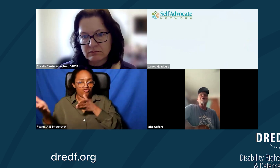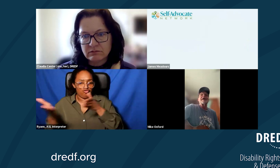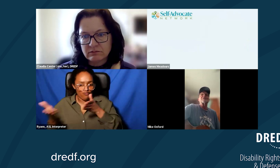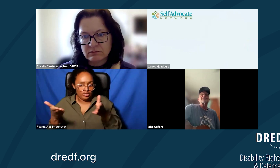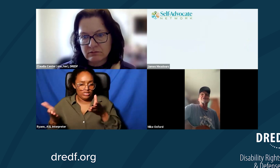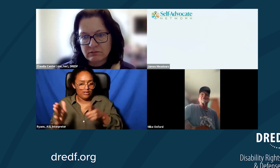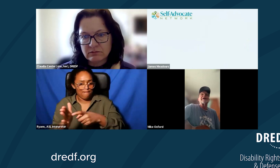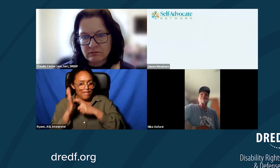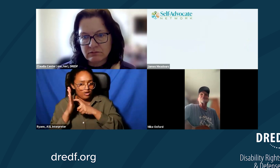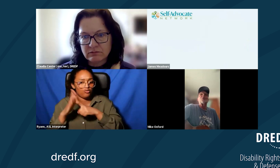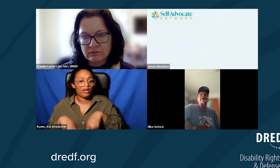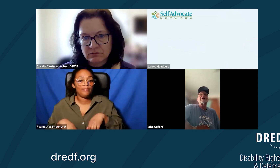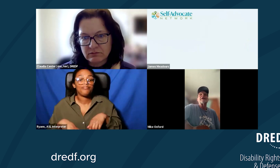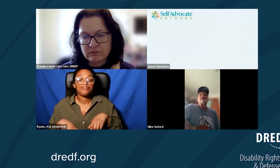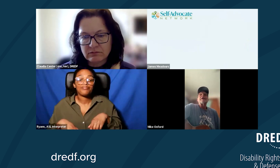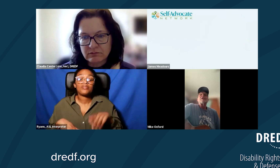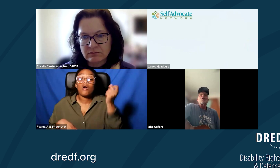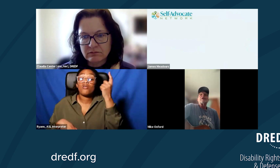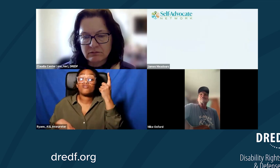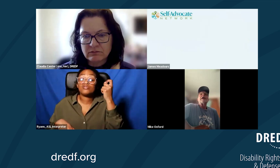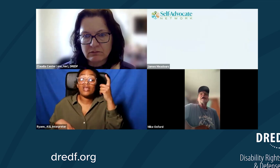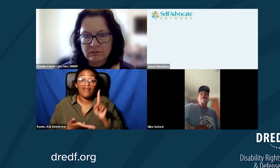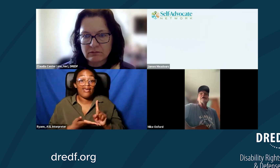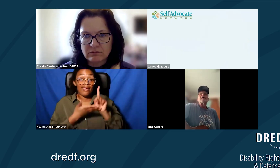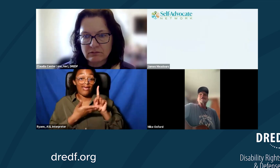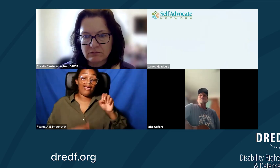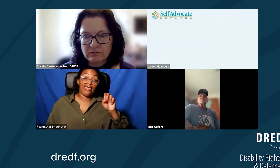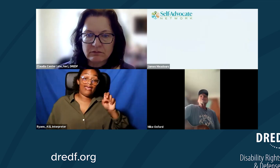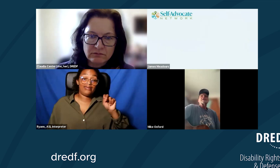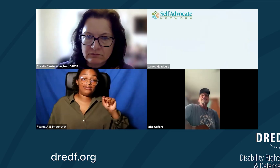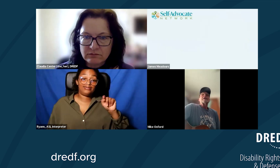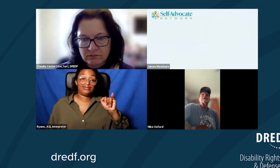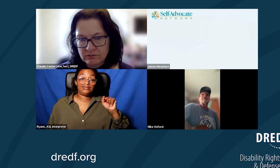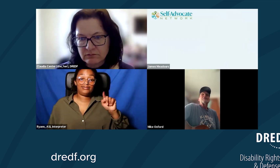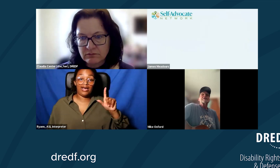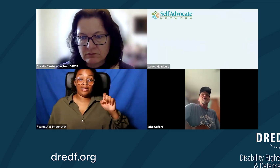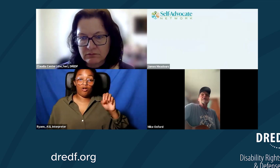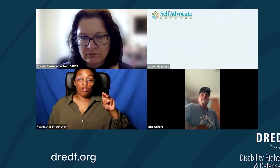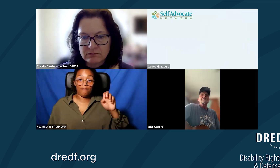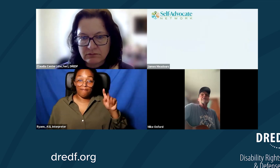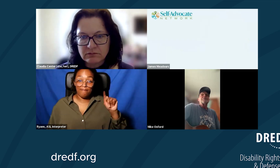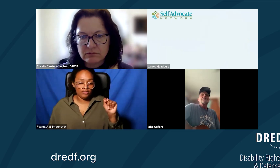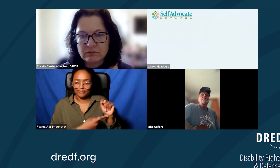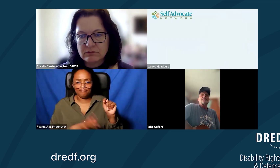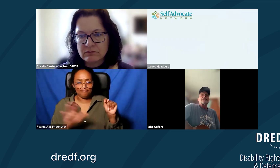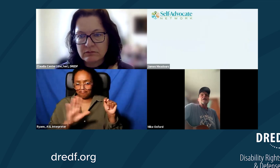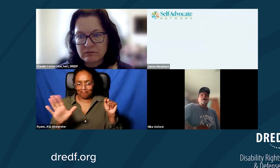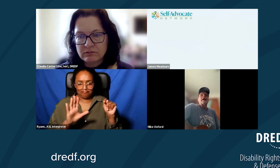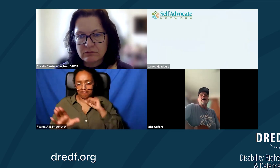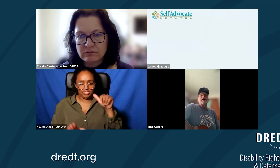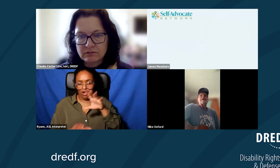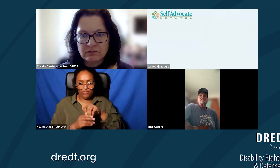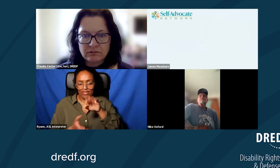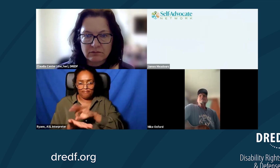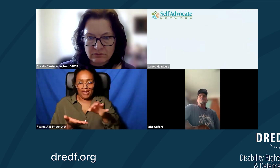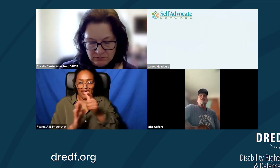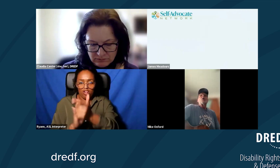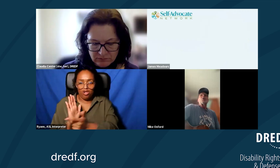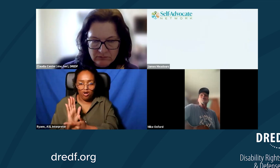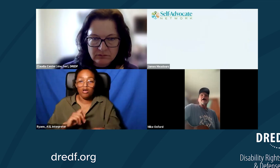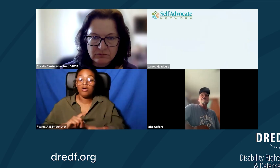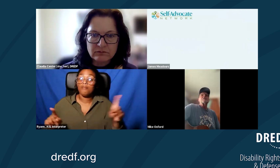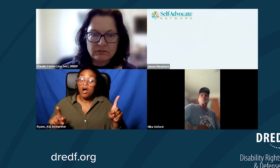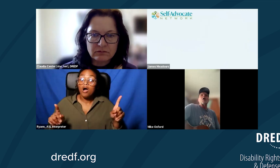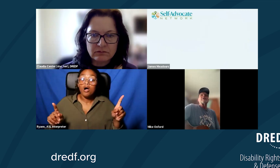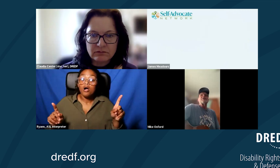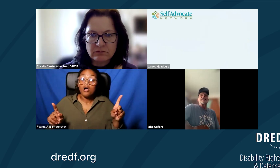that. They're mandatory. And one of them is nursing facilities. And so that is one